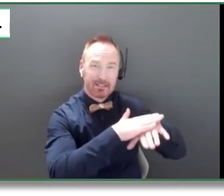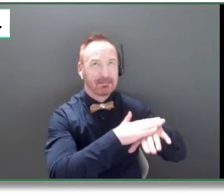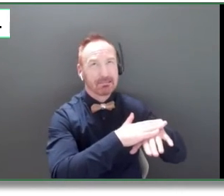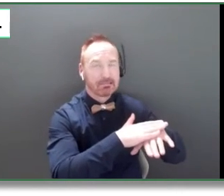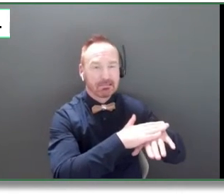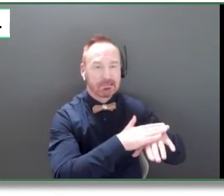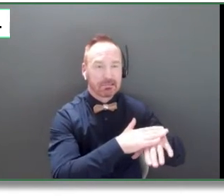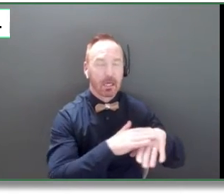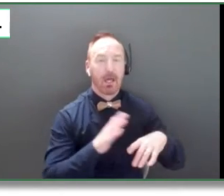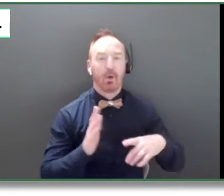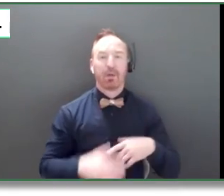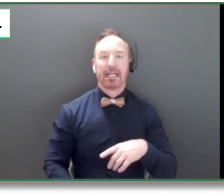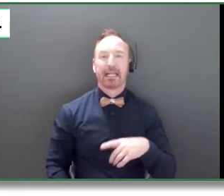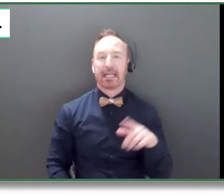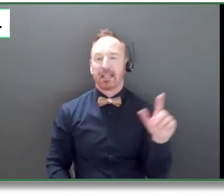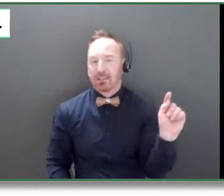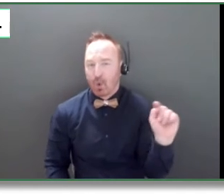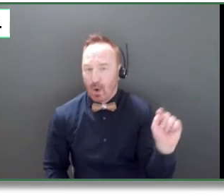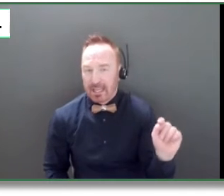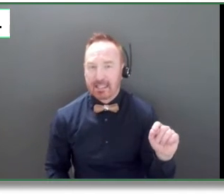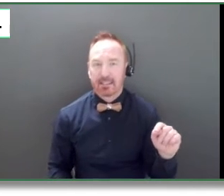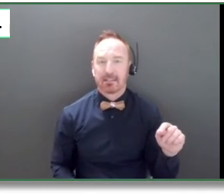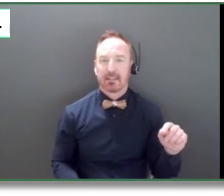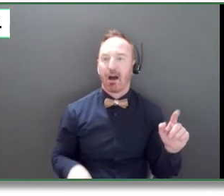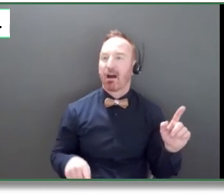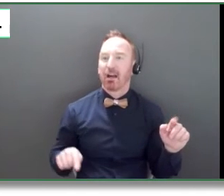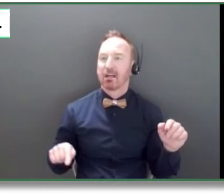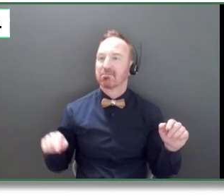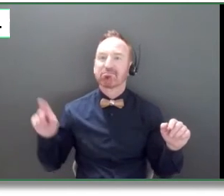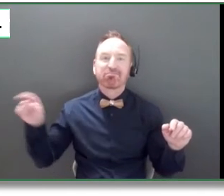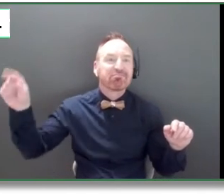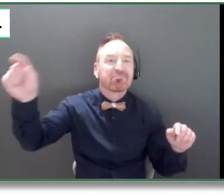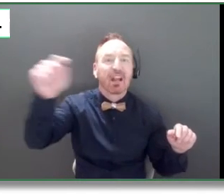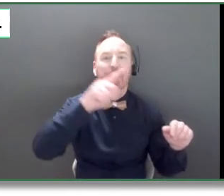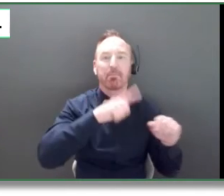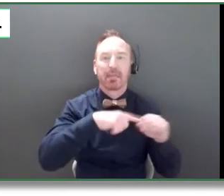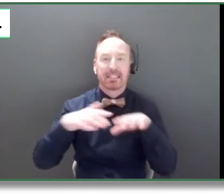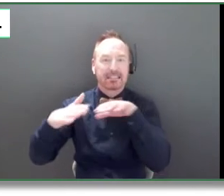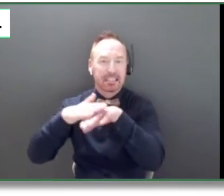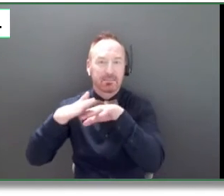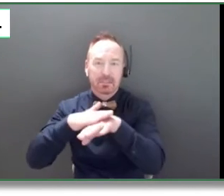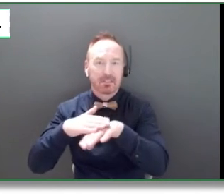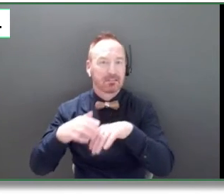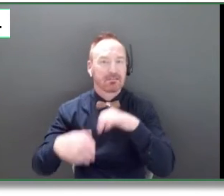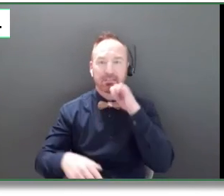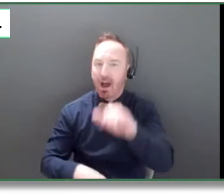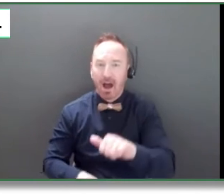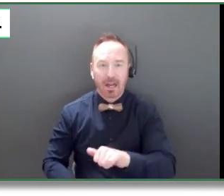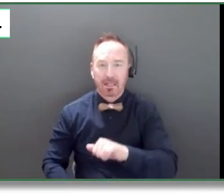place, and not accessible. Even something as small as I went for